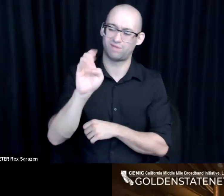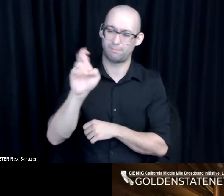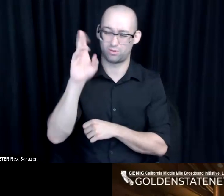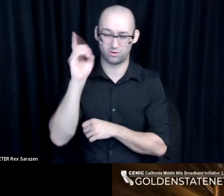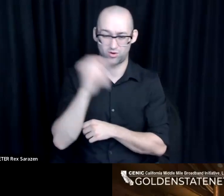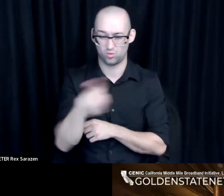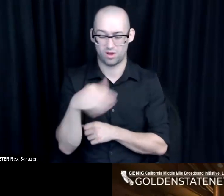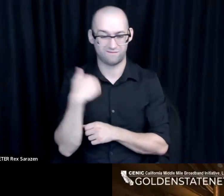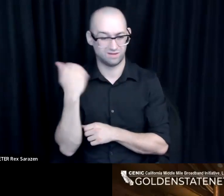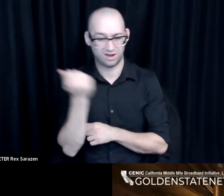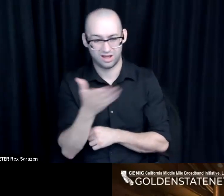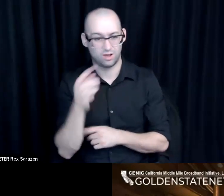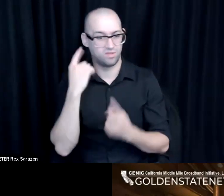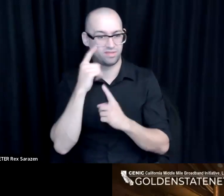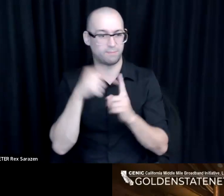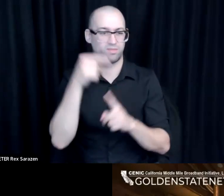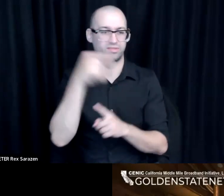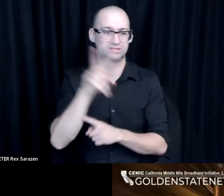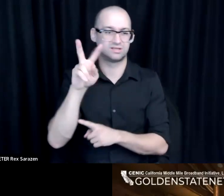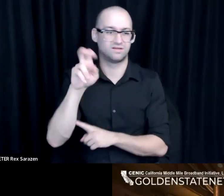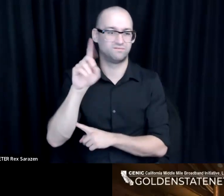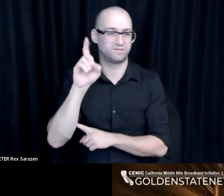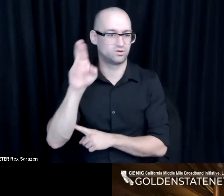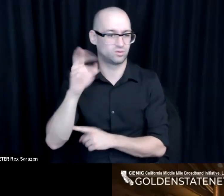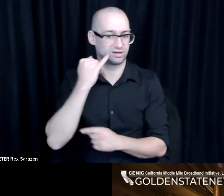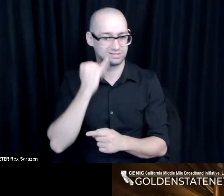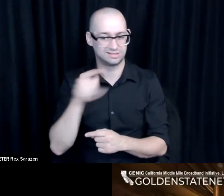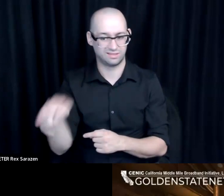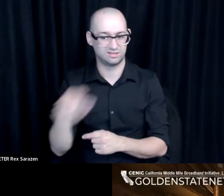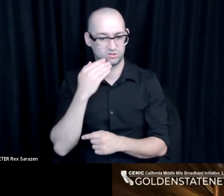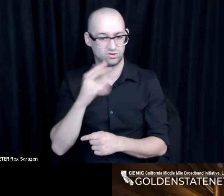thinking about this vendor, you know. Is it a good, is a good solution. Hey, this is a solution